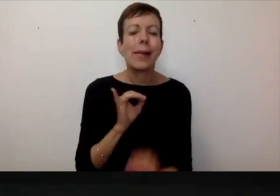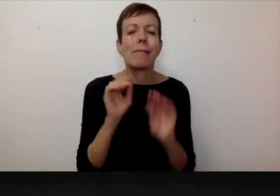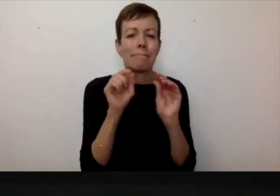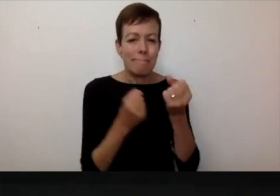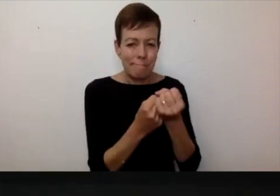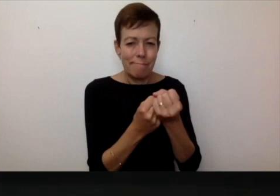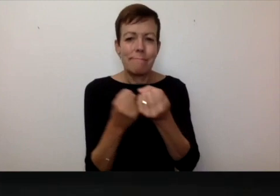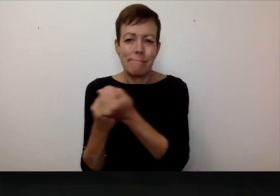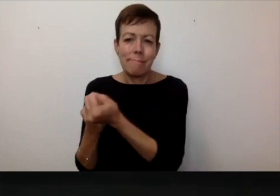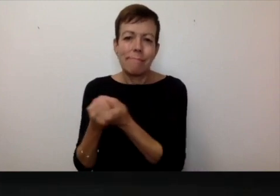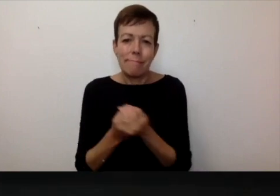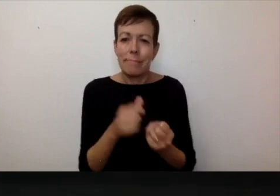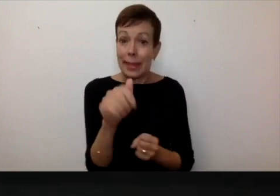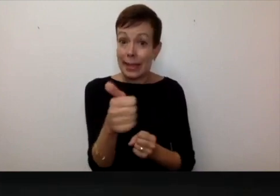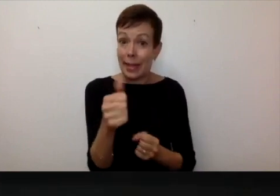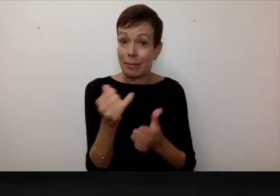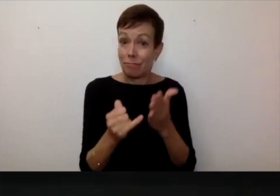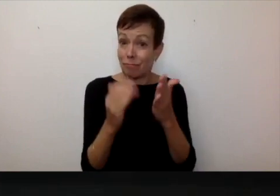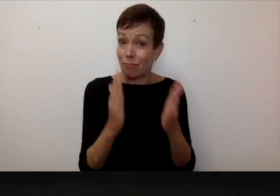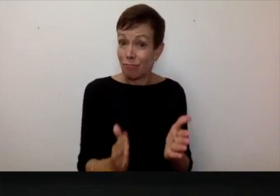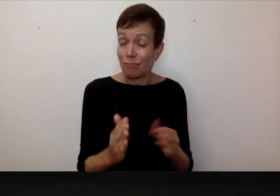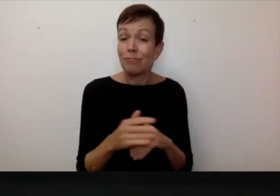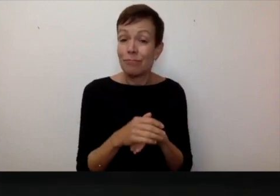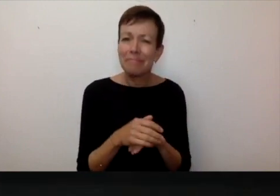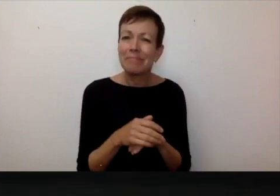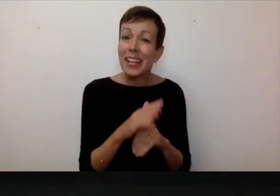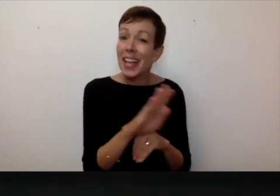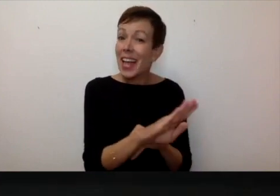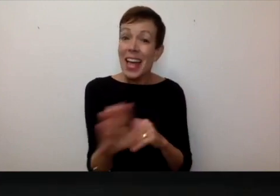the work that these artists created was spectacular and it ran the gamut of